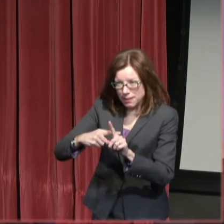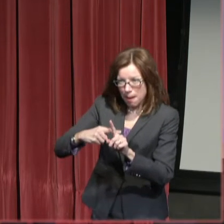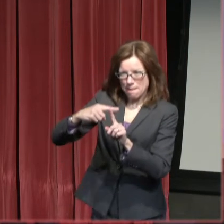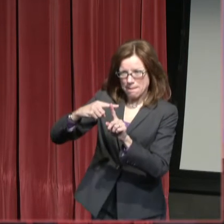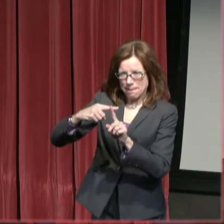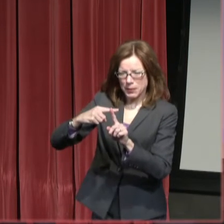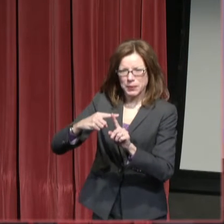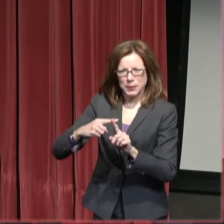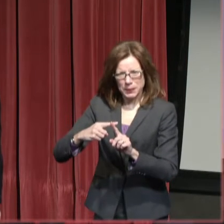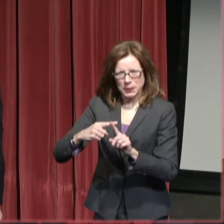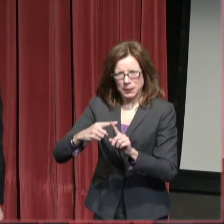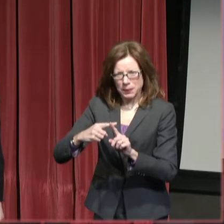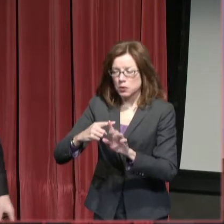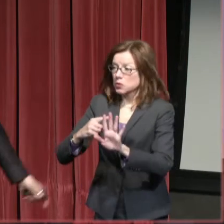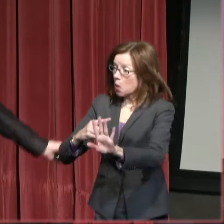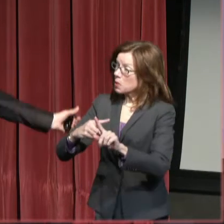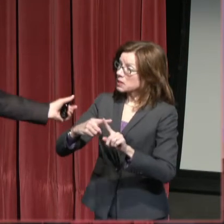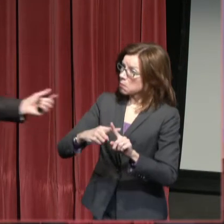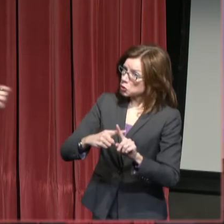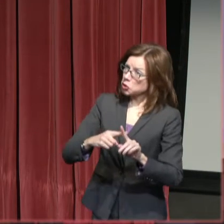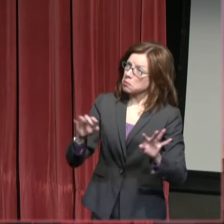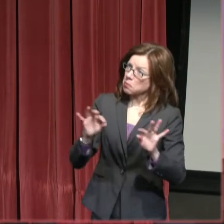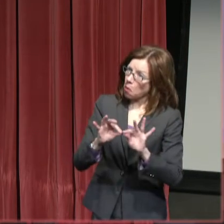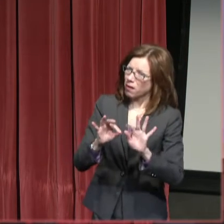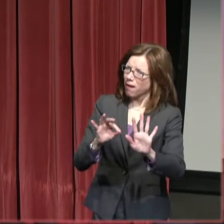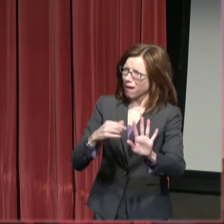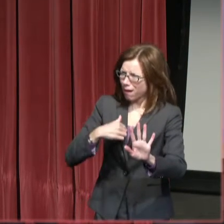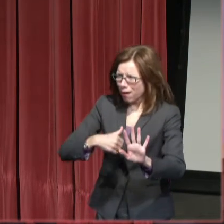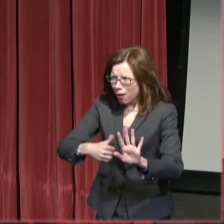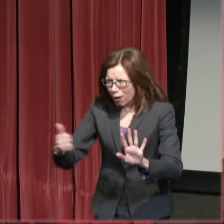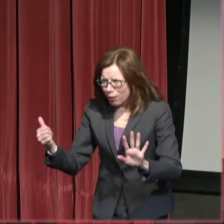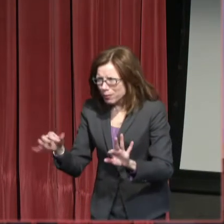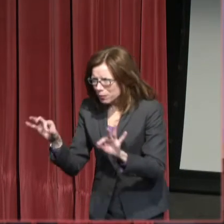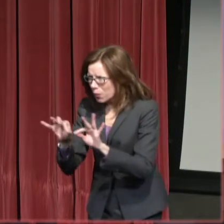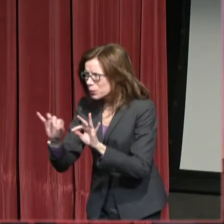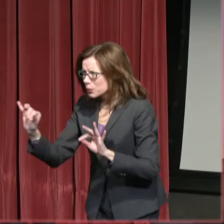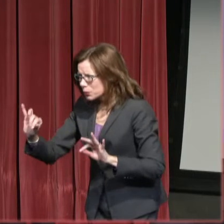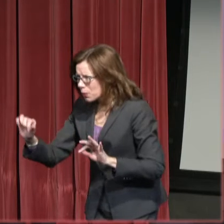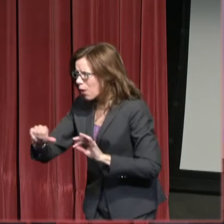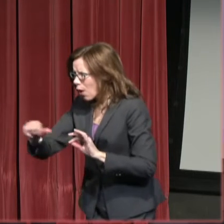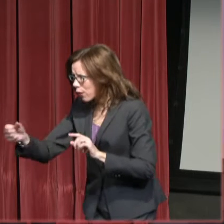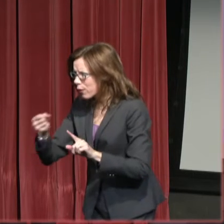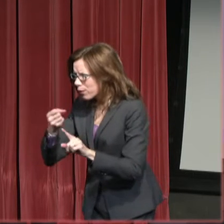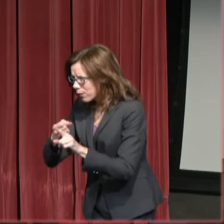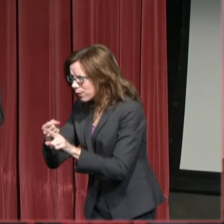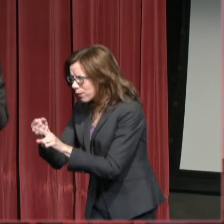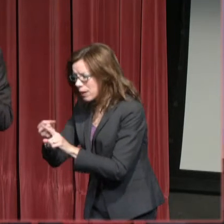It's not just about temperature, that's what this slide is showing. There's many other effects of climate change,